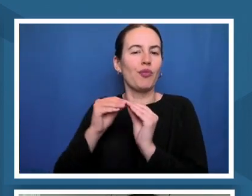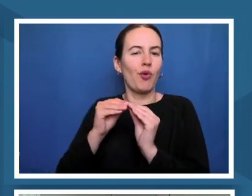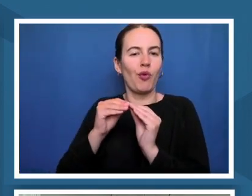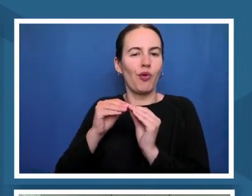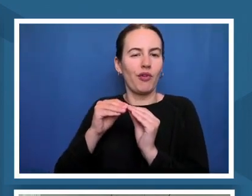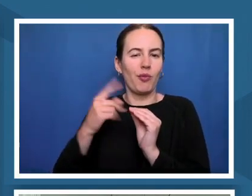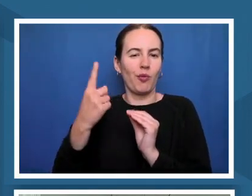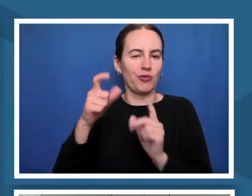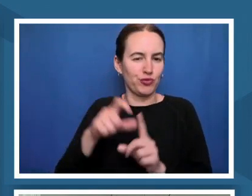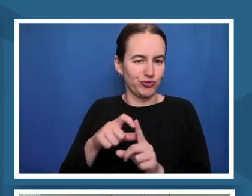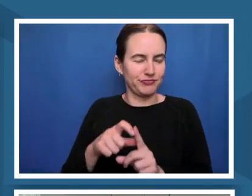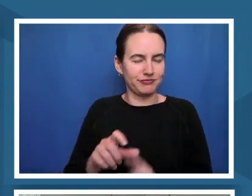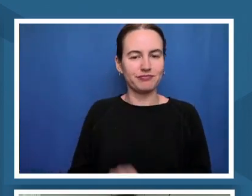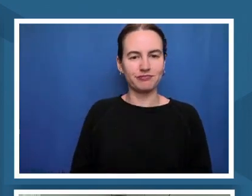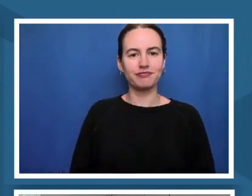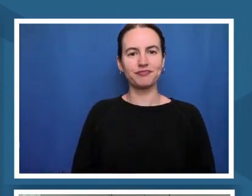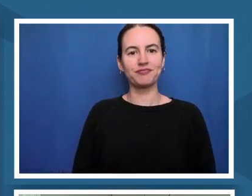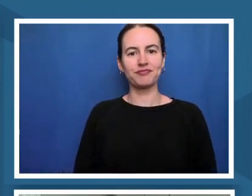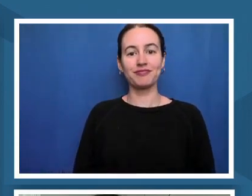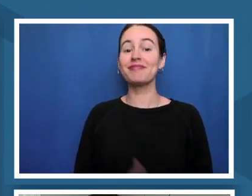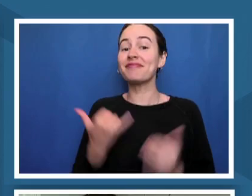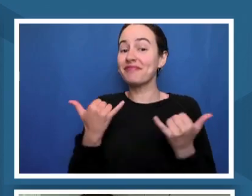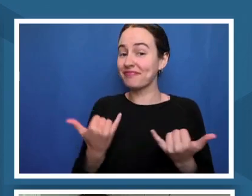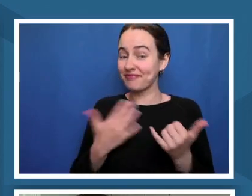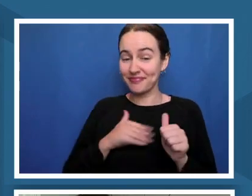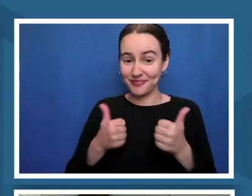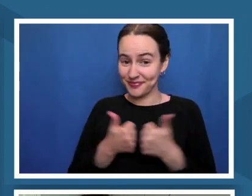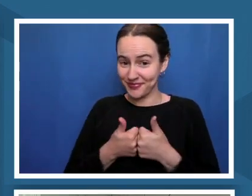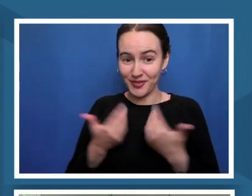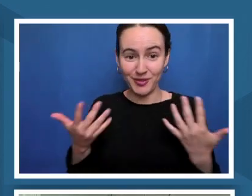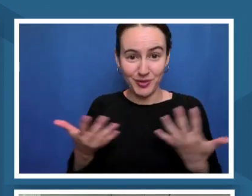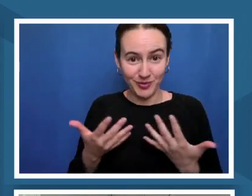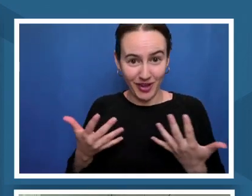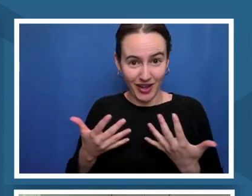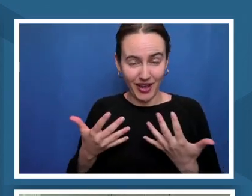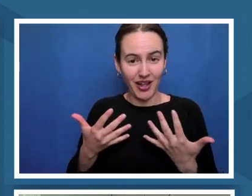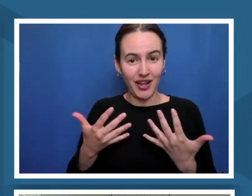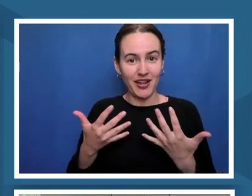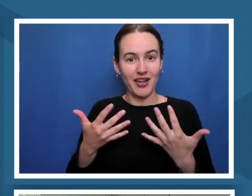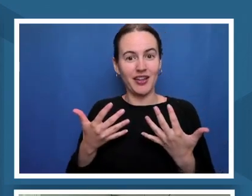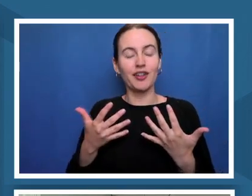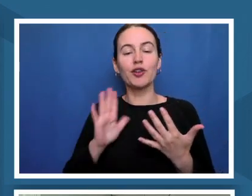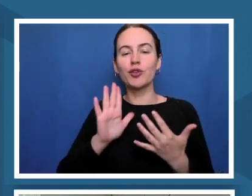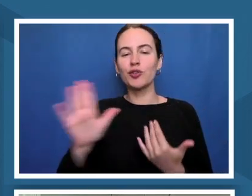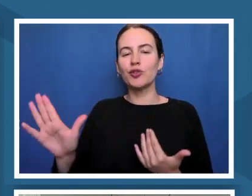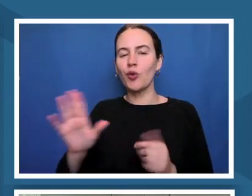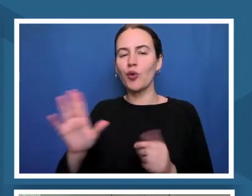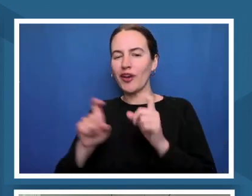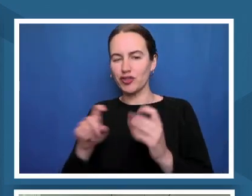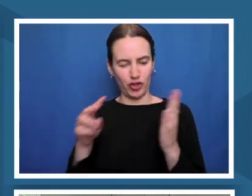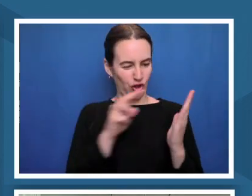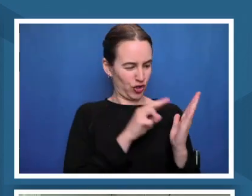so my challenge to you now is to review